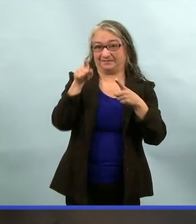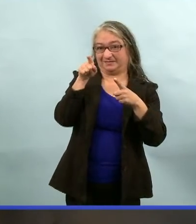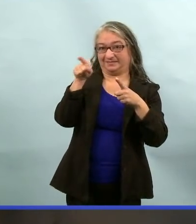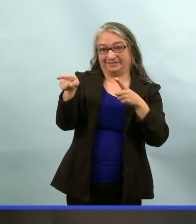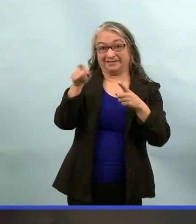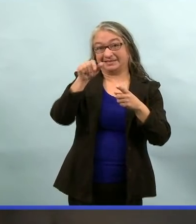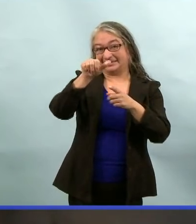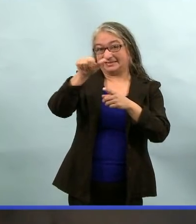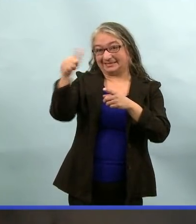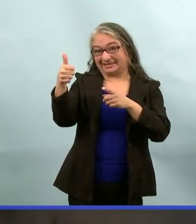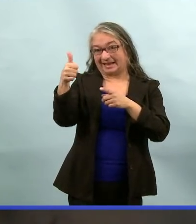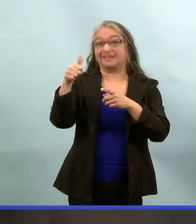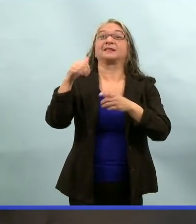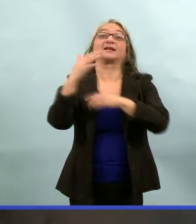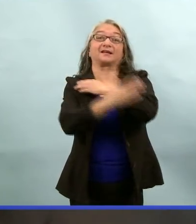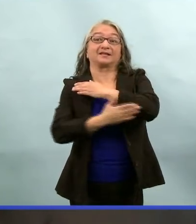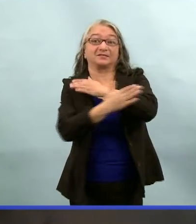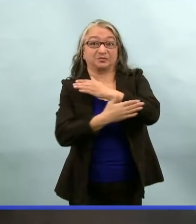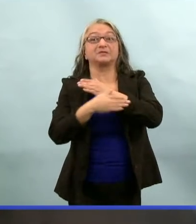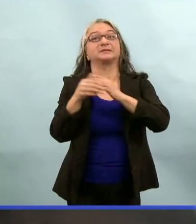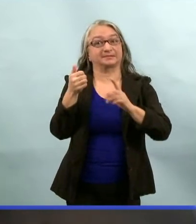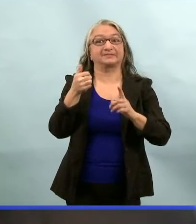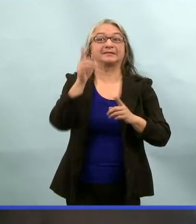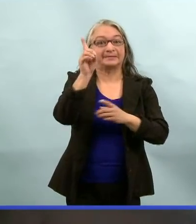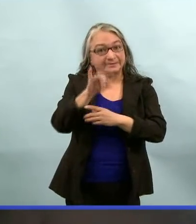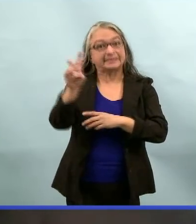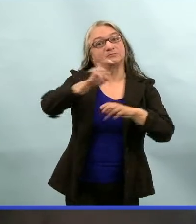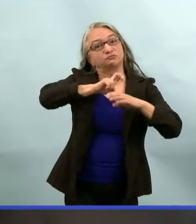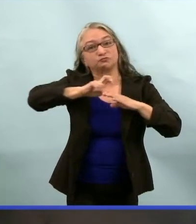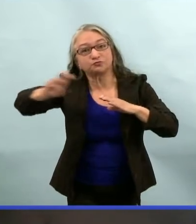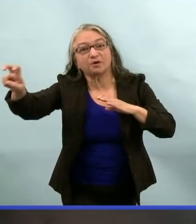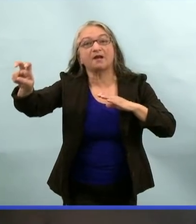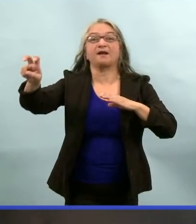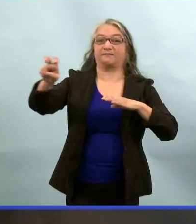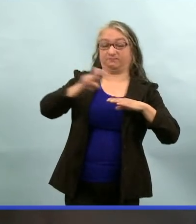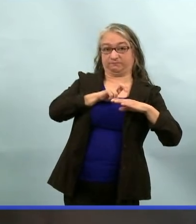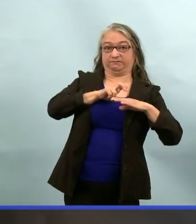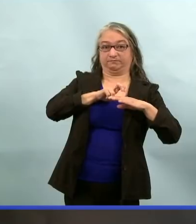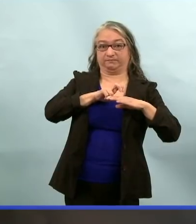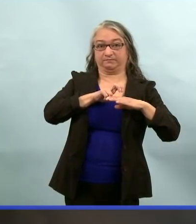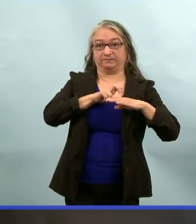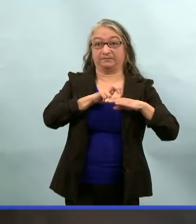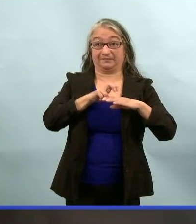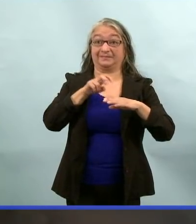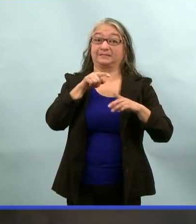mild symptoms public health continues to conduct aggressive case and contact management if